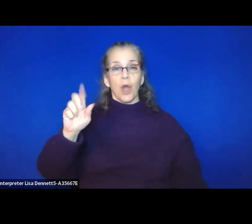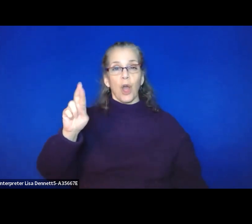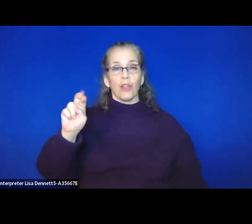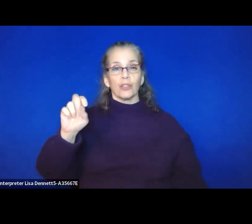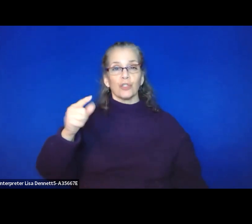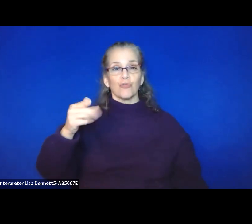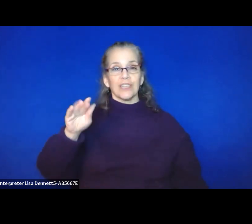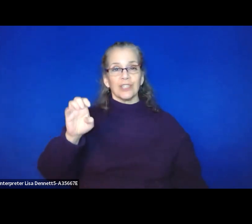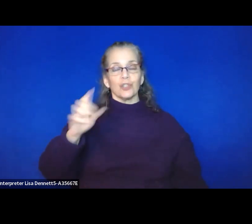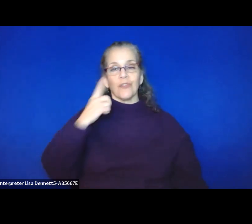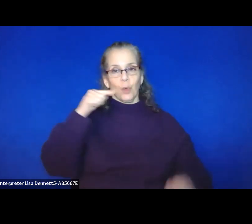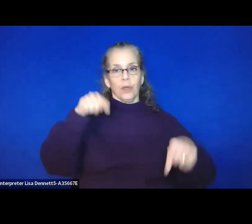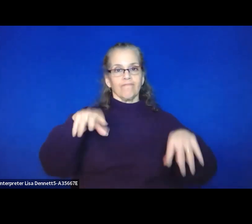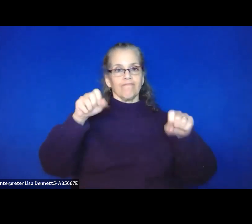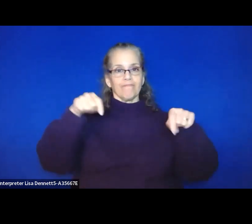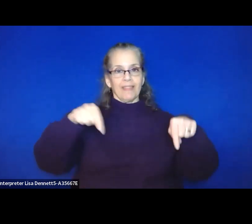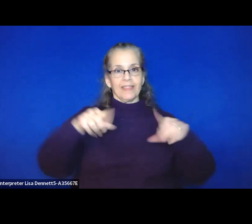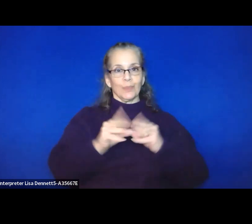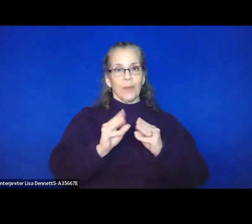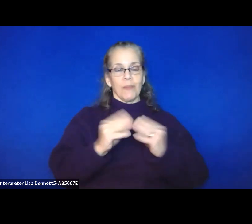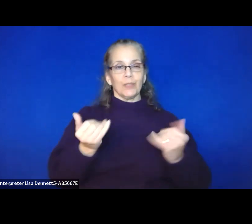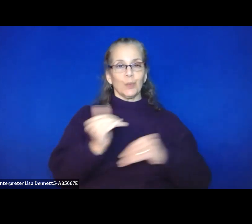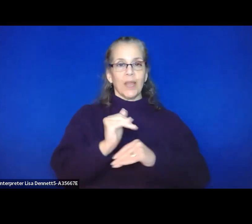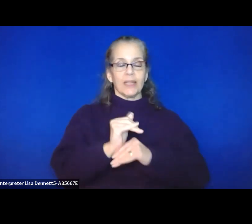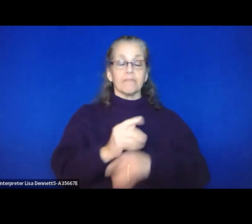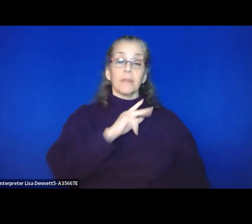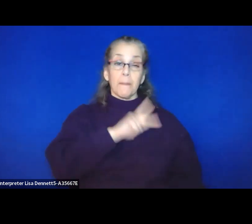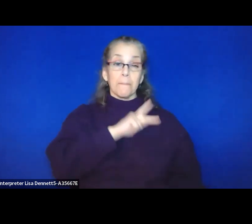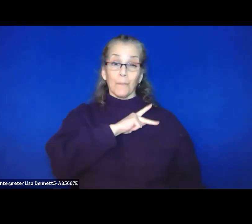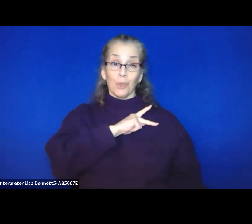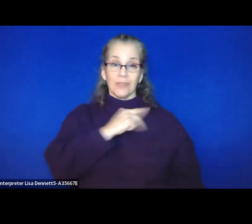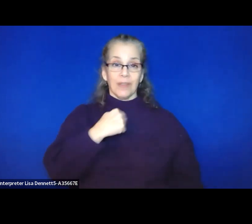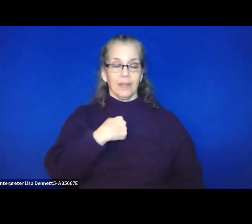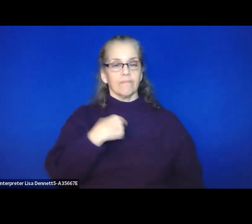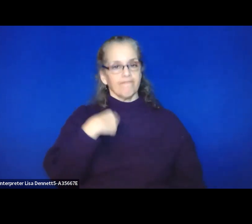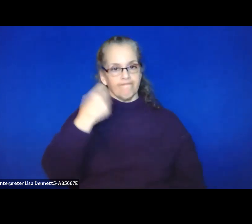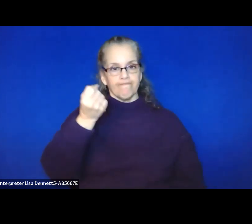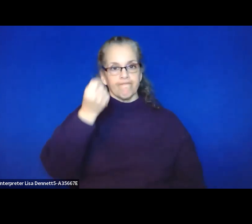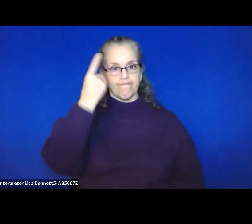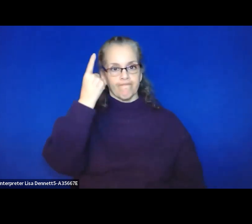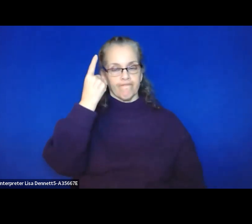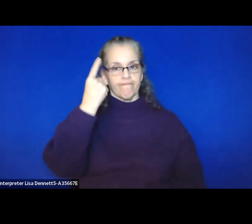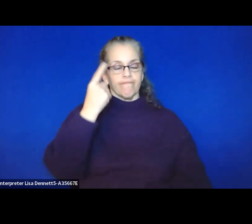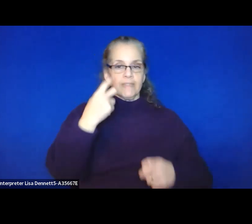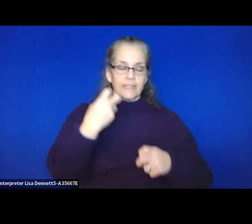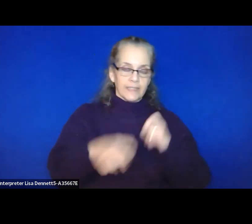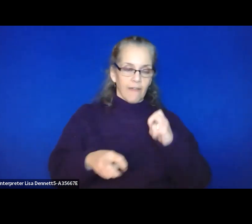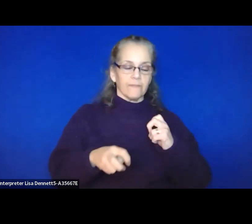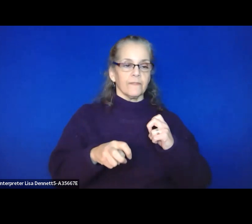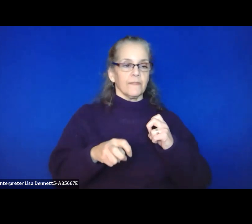I personally understand how difficult it is to change attitudes and to succeed in the